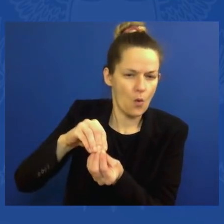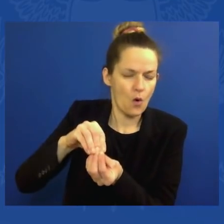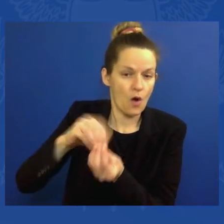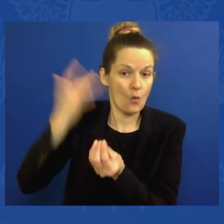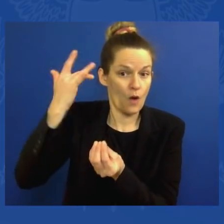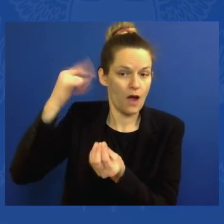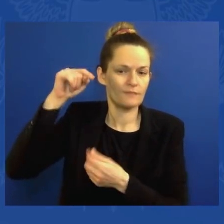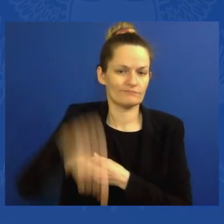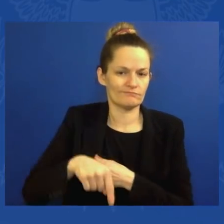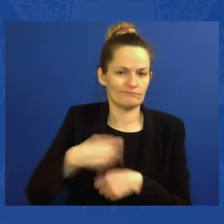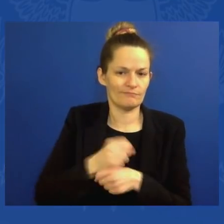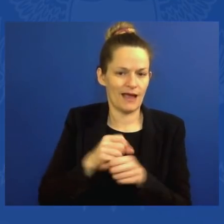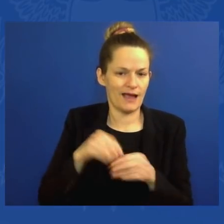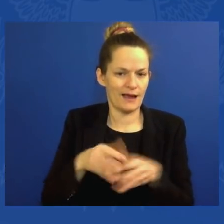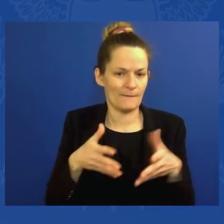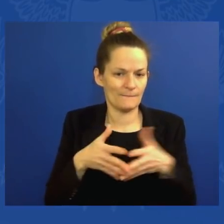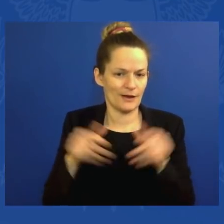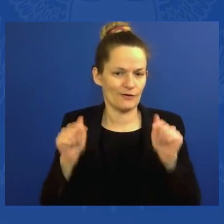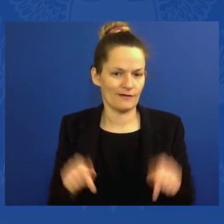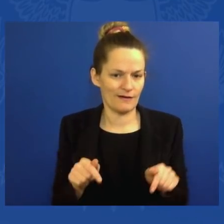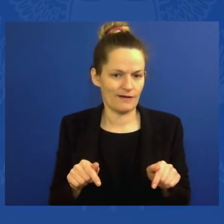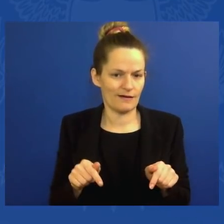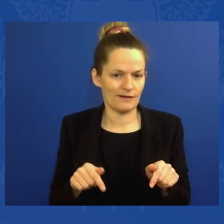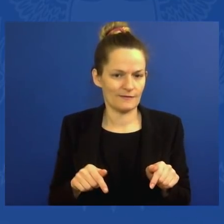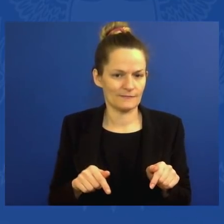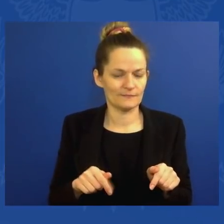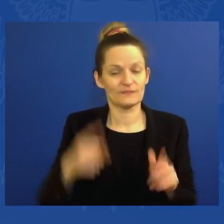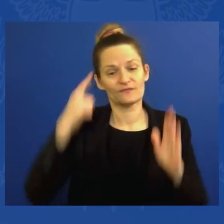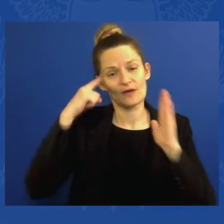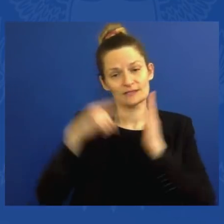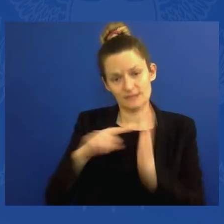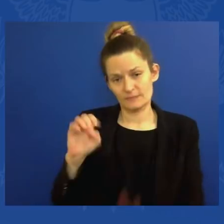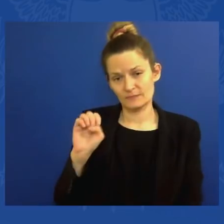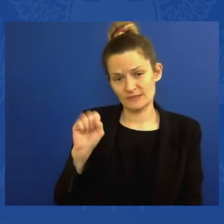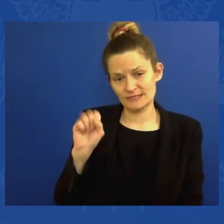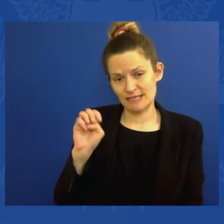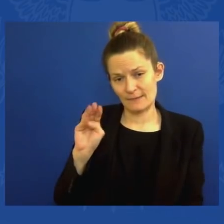some pharmaceutical ingredients, advanced batteries -- among other things.